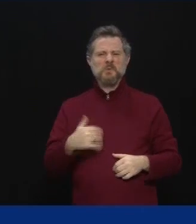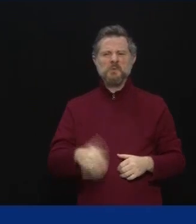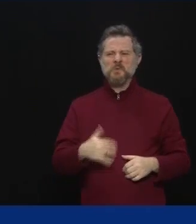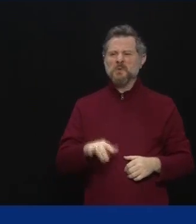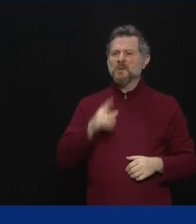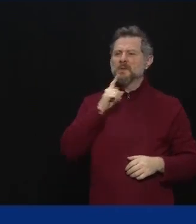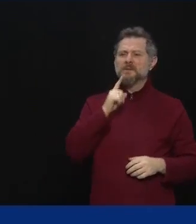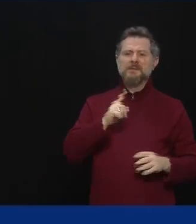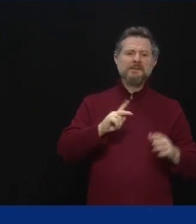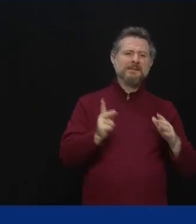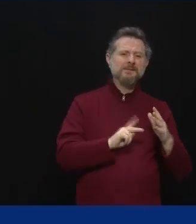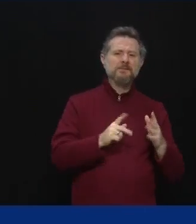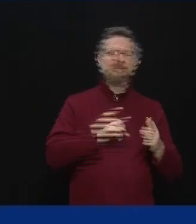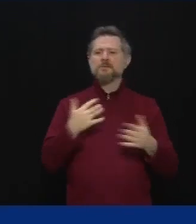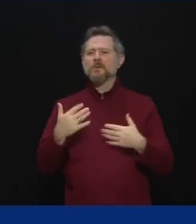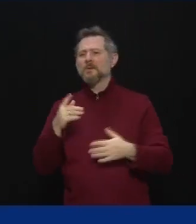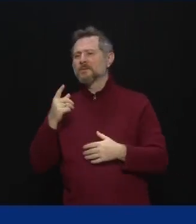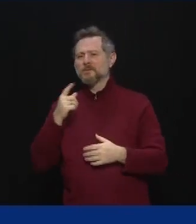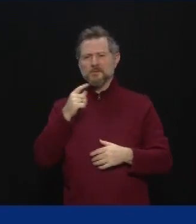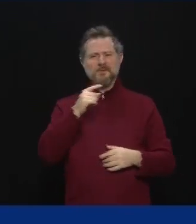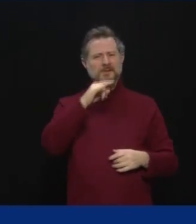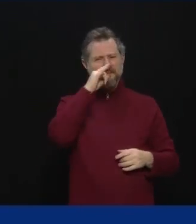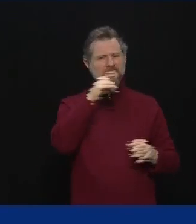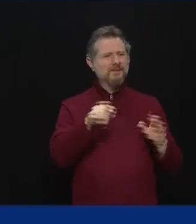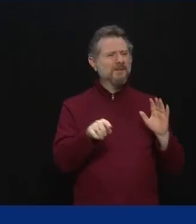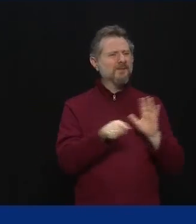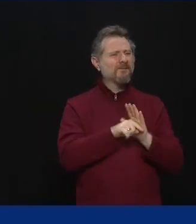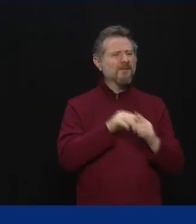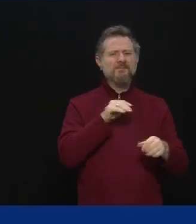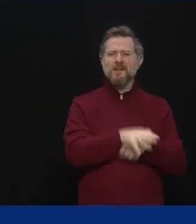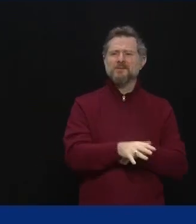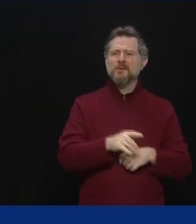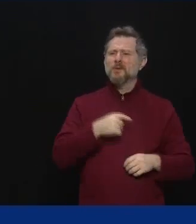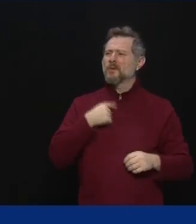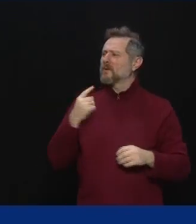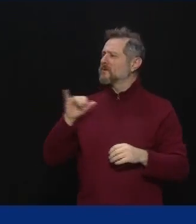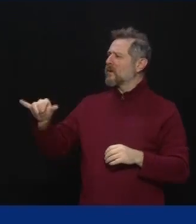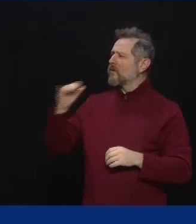EMOTIONALLY. WHAT THIS DID TO EVERYBODY FROM KINDERGARTNERS ON UP TO HIGH